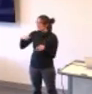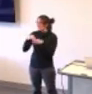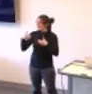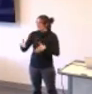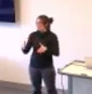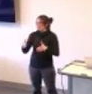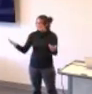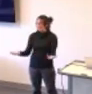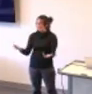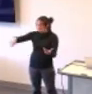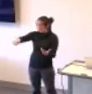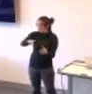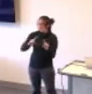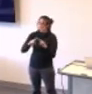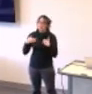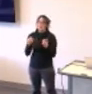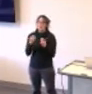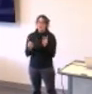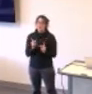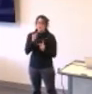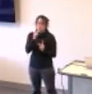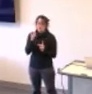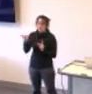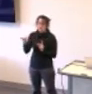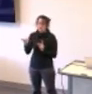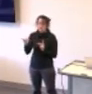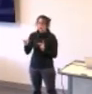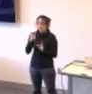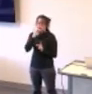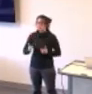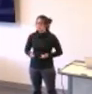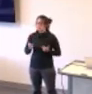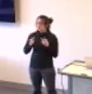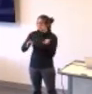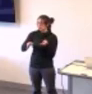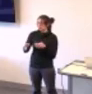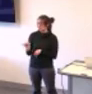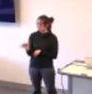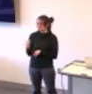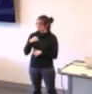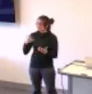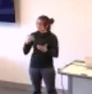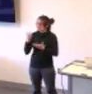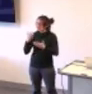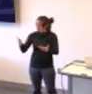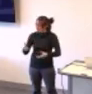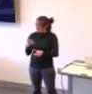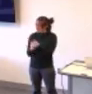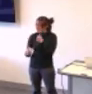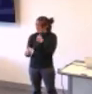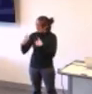But we also have quite a number of people that are Livestreaming. And so I want to welcome the Livestreaming people,